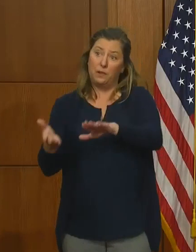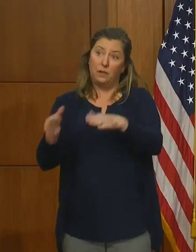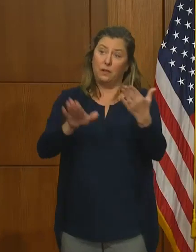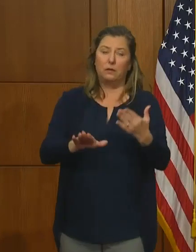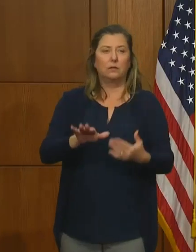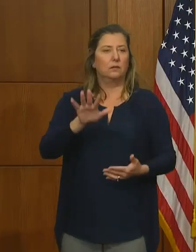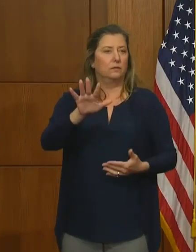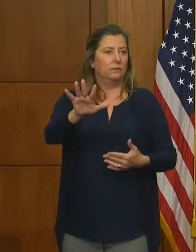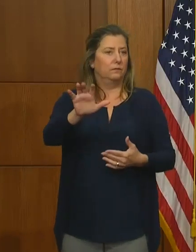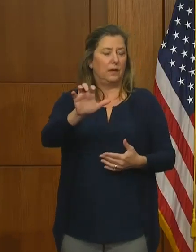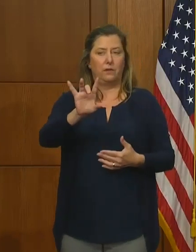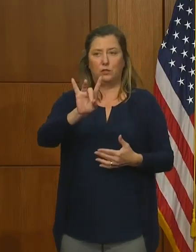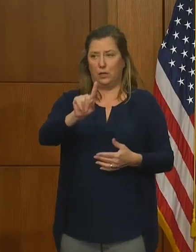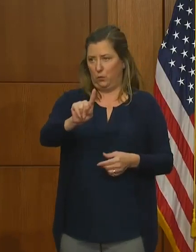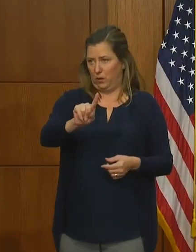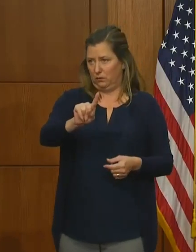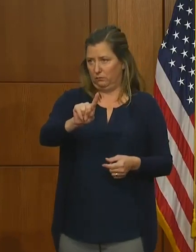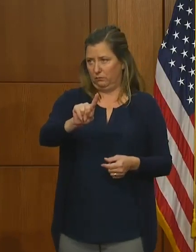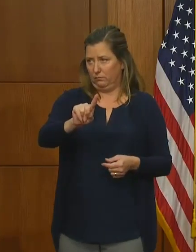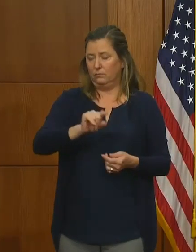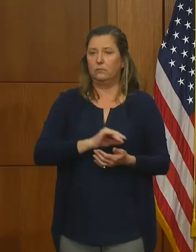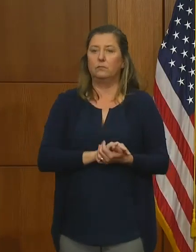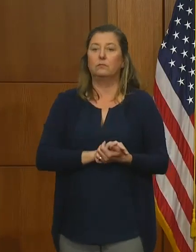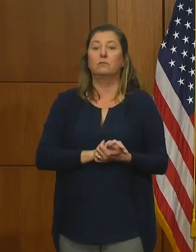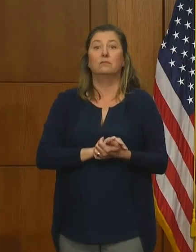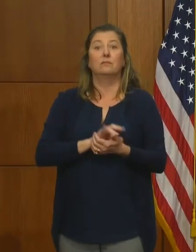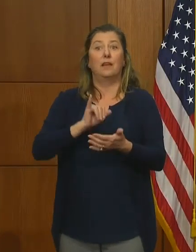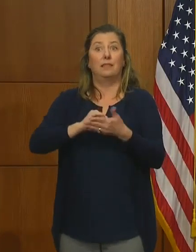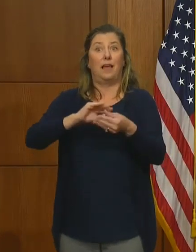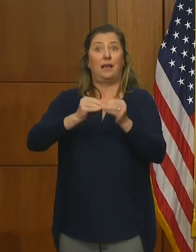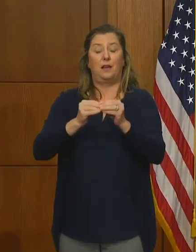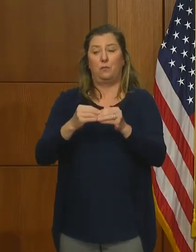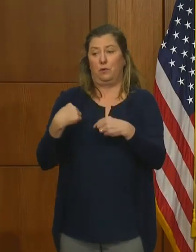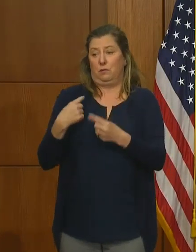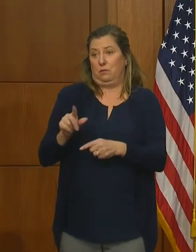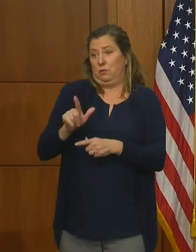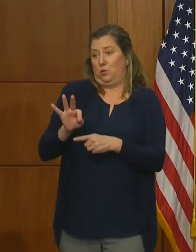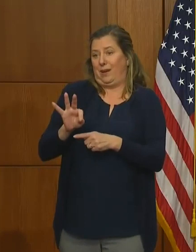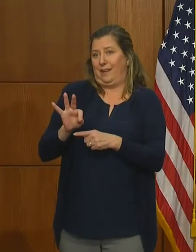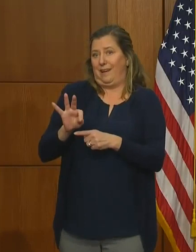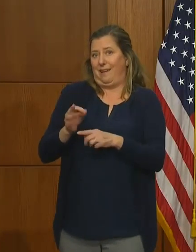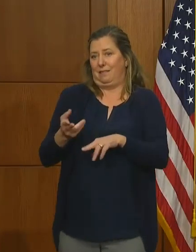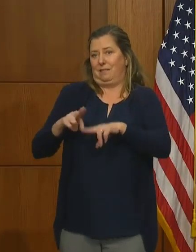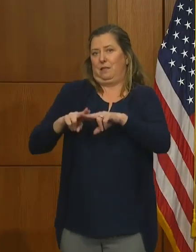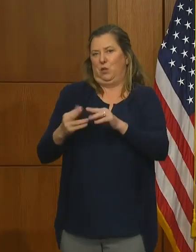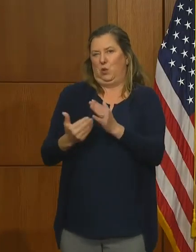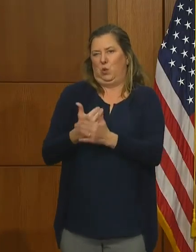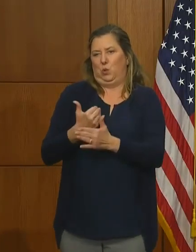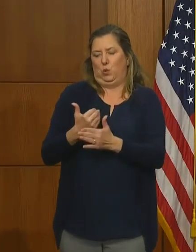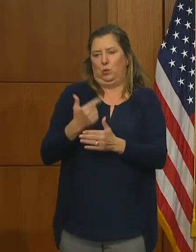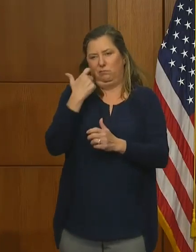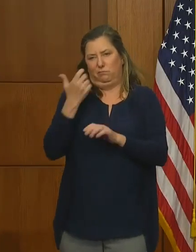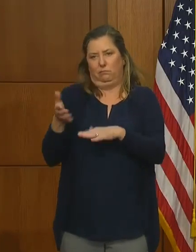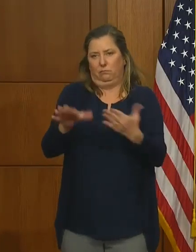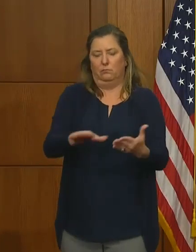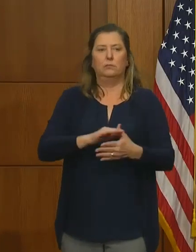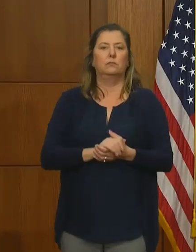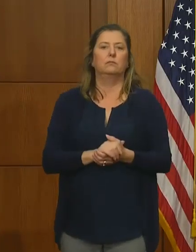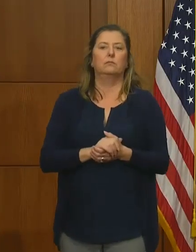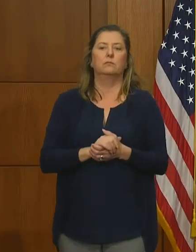LAST REPORTING PERIOD. TOTAL DEATHS NON NOW NUMBER FIVE HUNDRED AND EIGHTY ONE. THAT